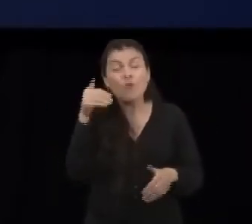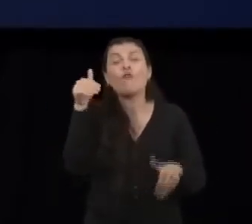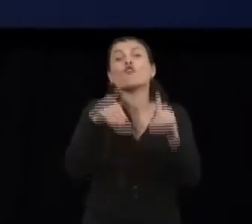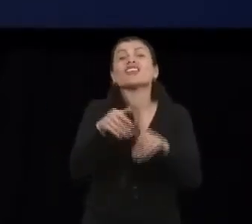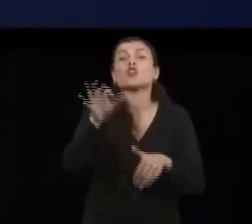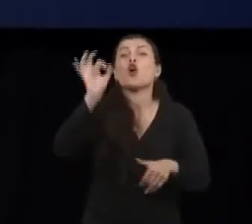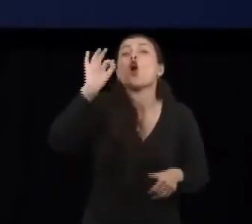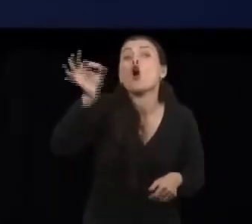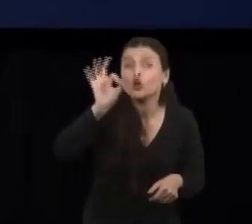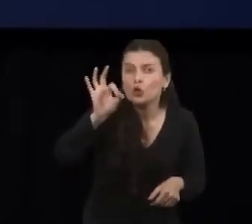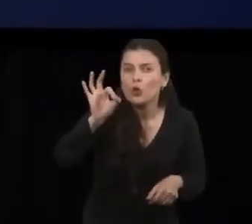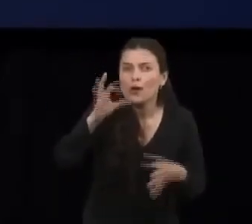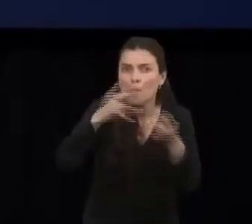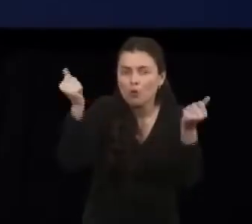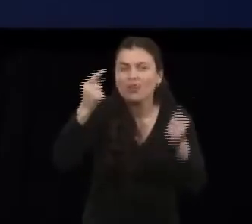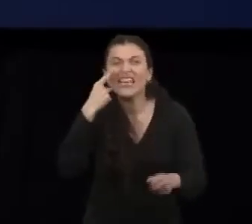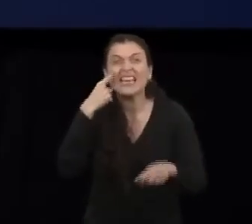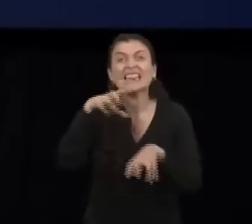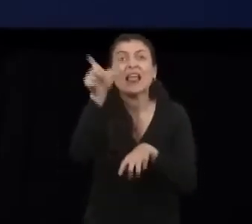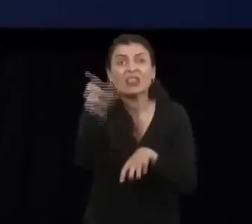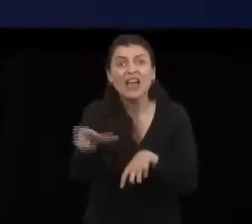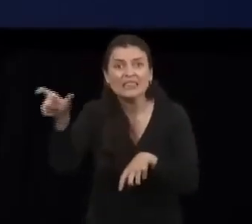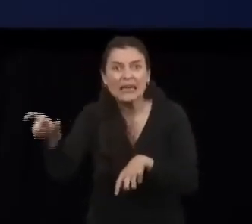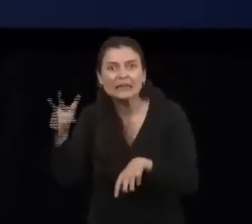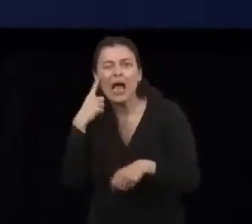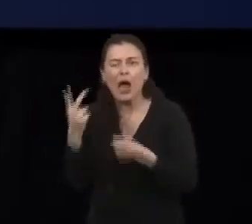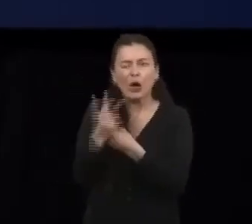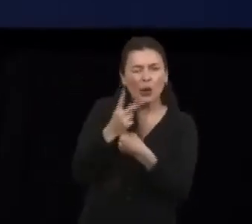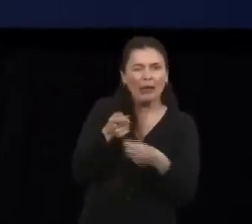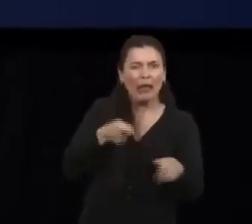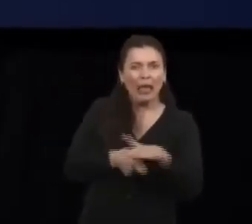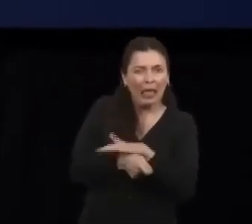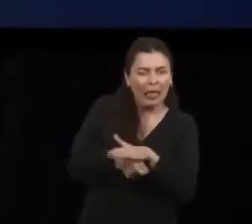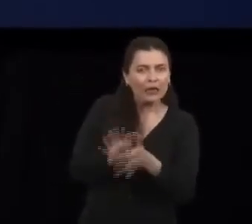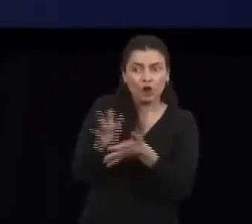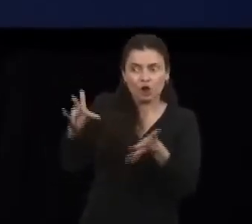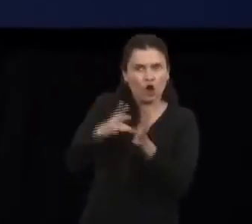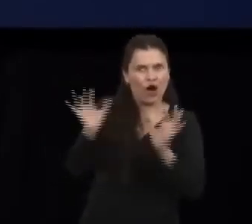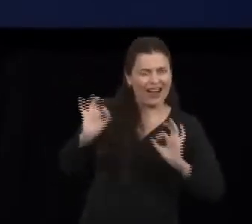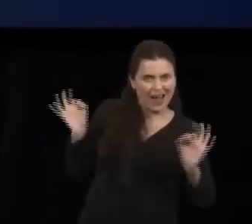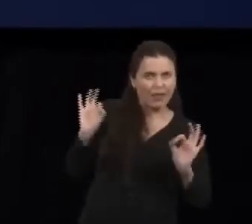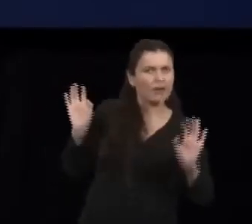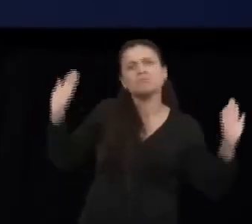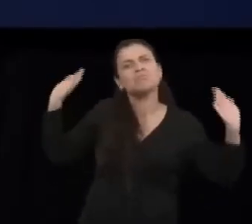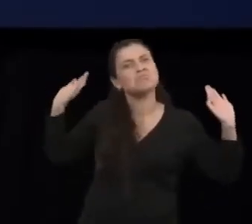there will be a different system of voting and national management